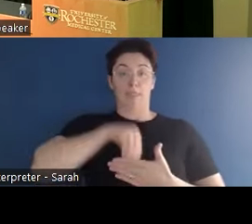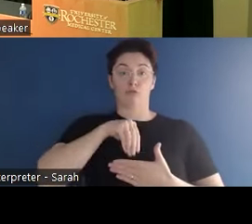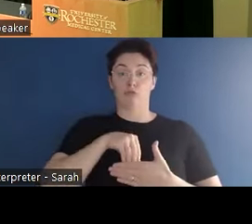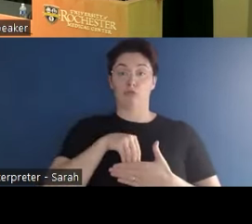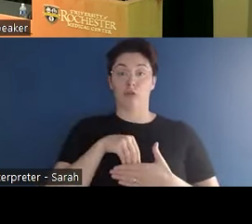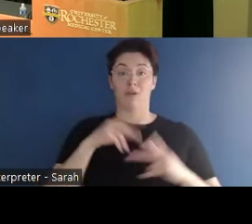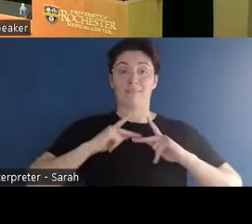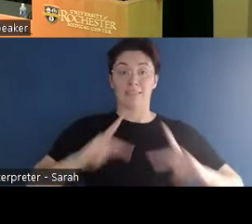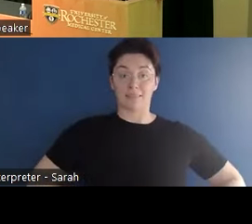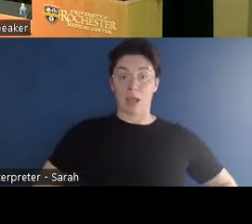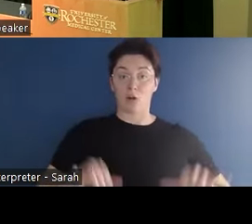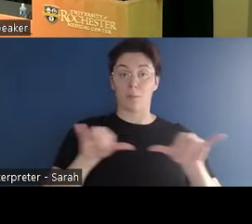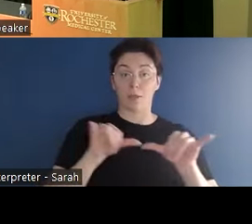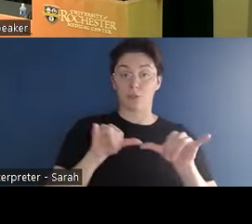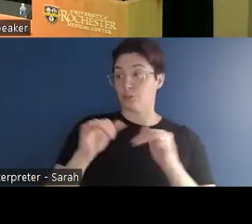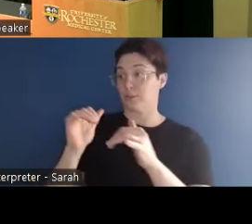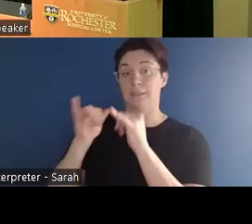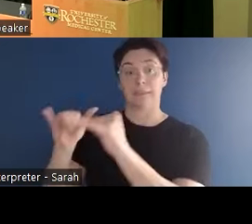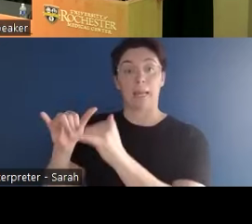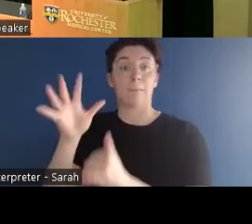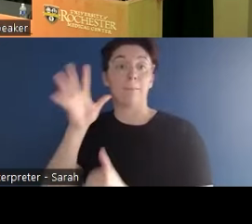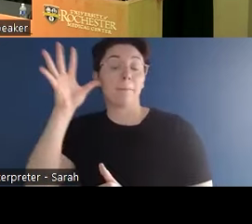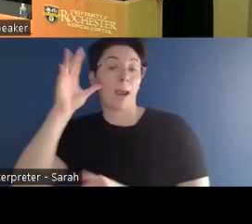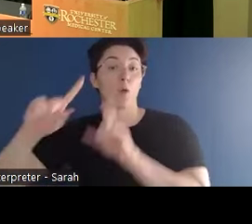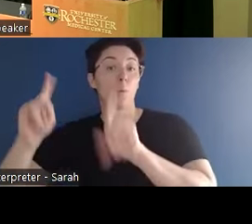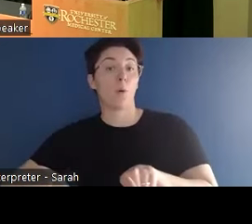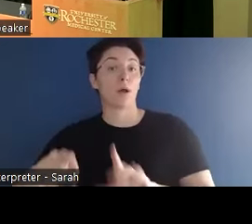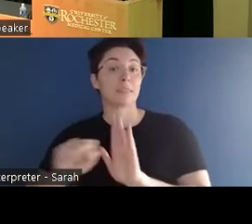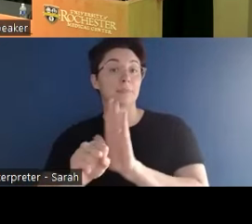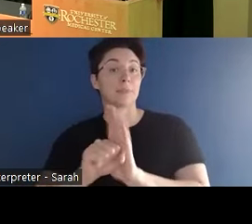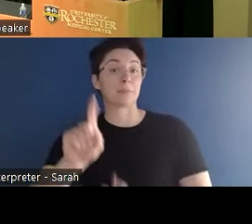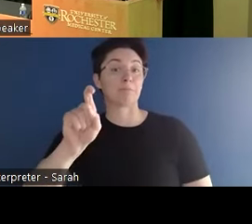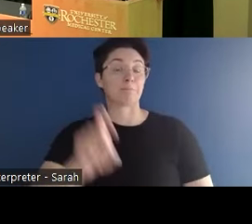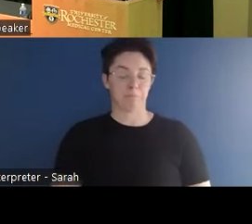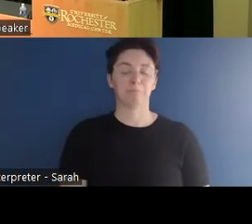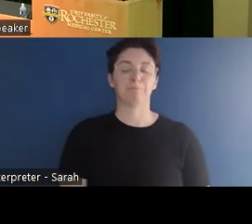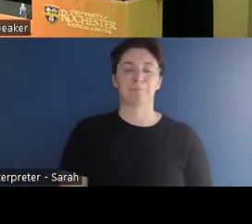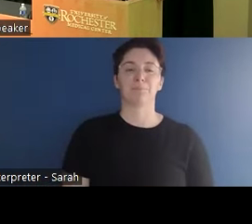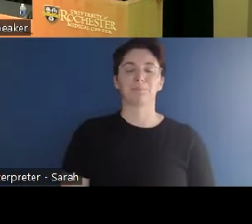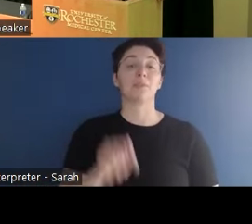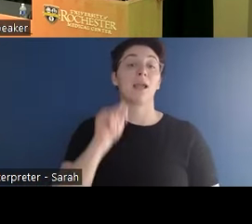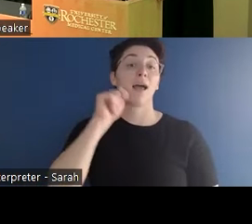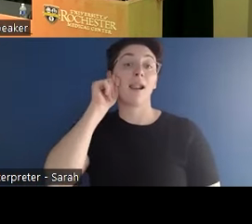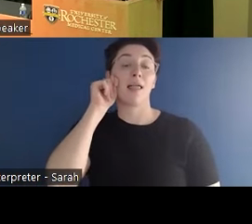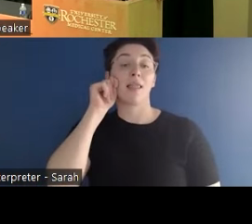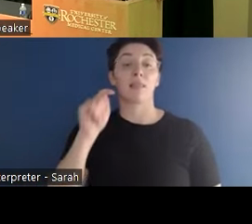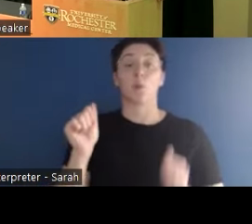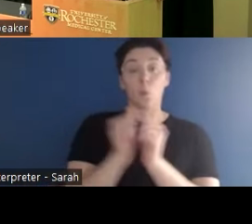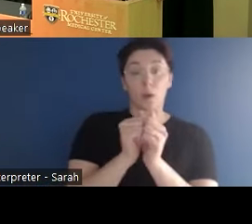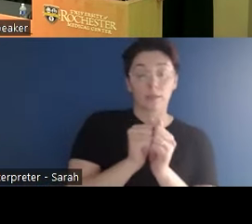parent report of symptoms to answer that question adolescence with and without ASD and their parents